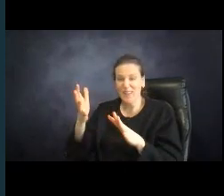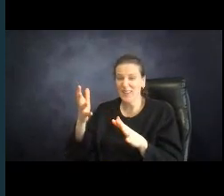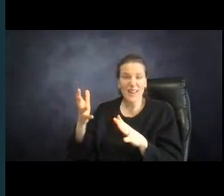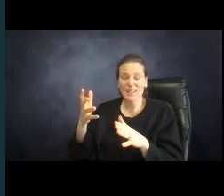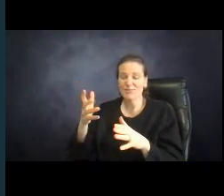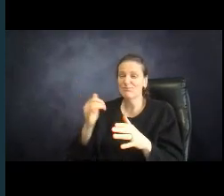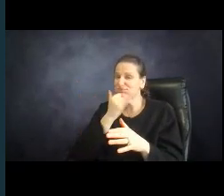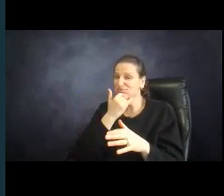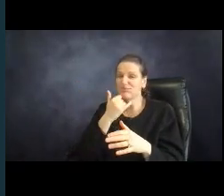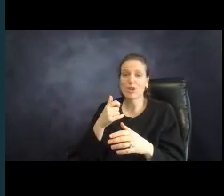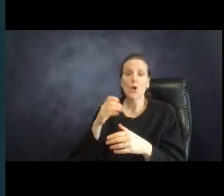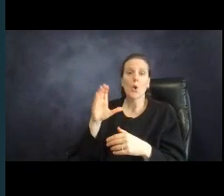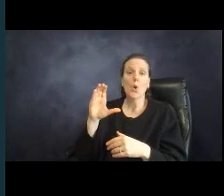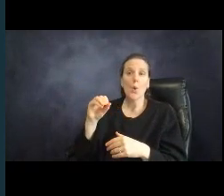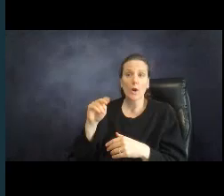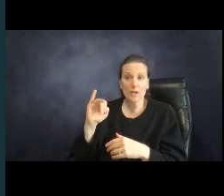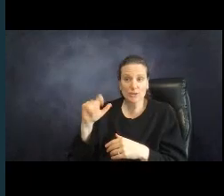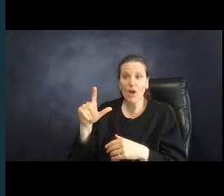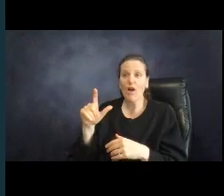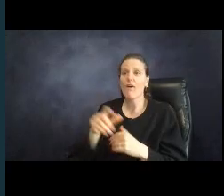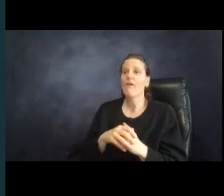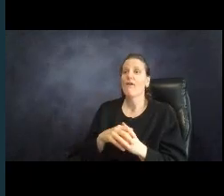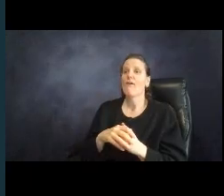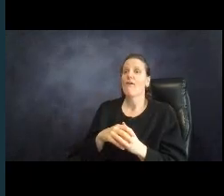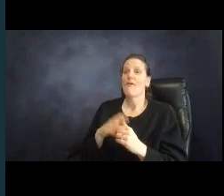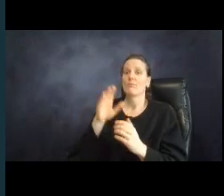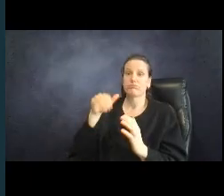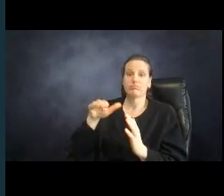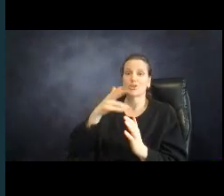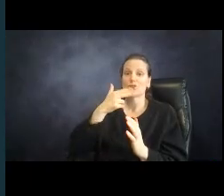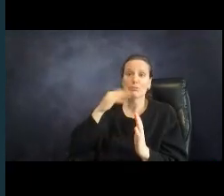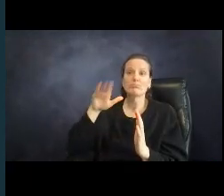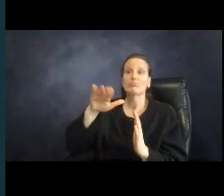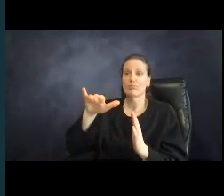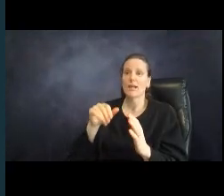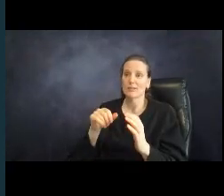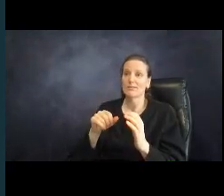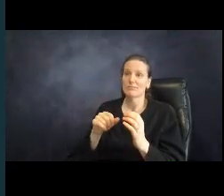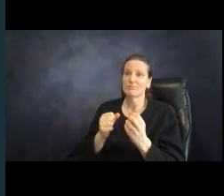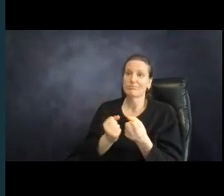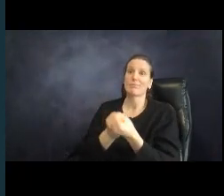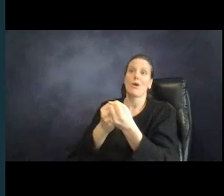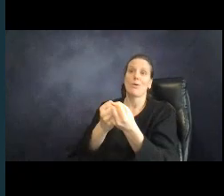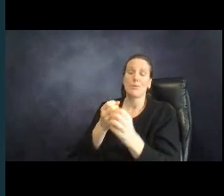promote pre-diabetes insulin resistance. This is what we're trying, this is really it, right? Like why do we care?